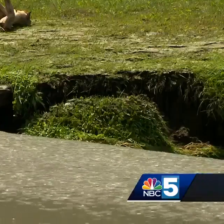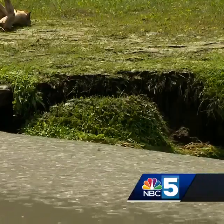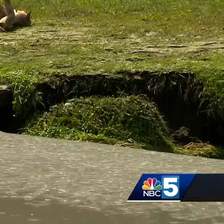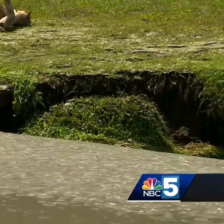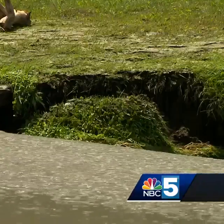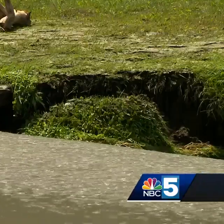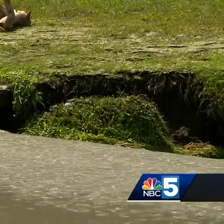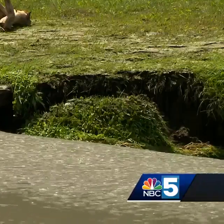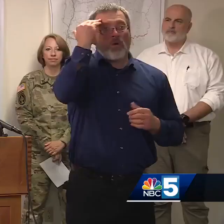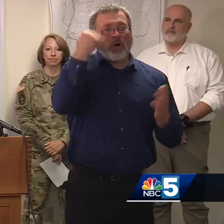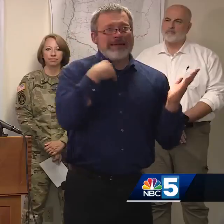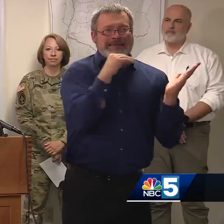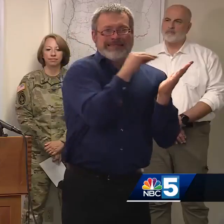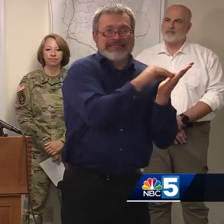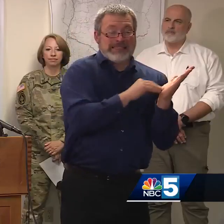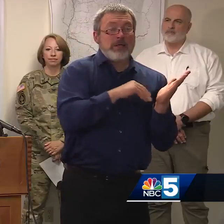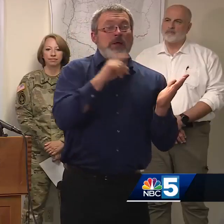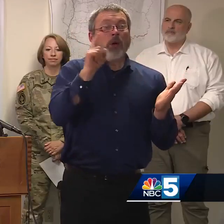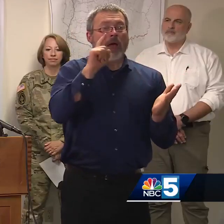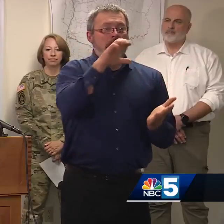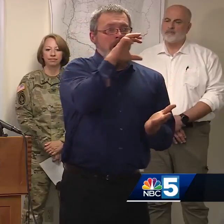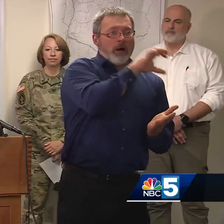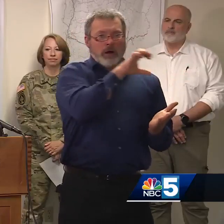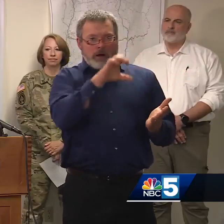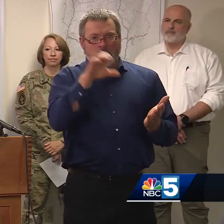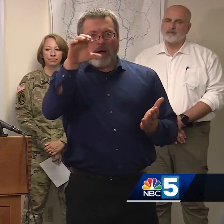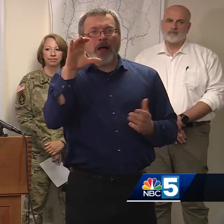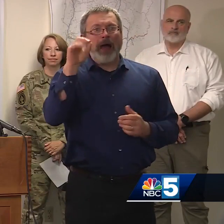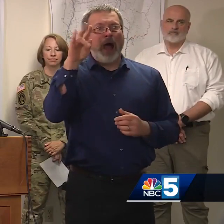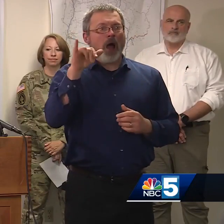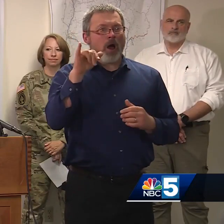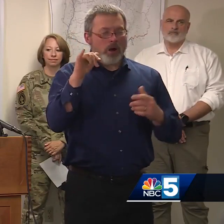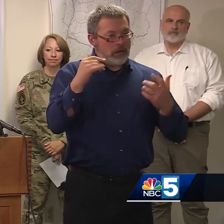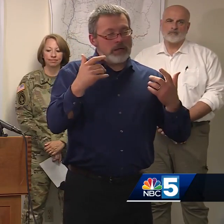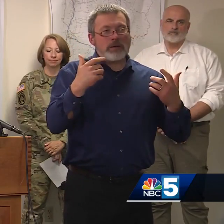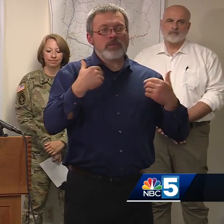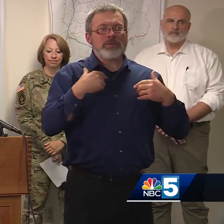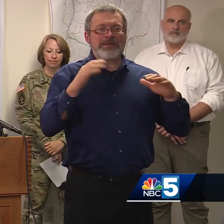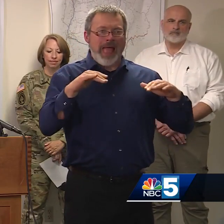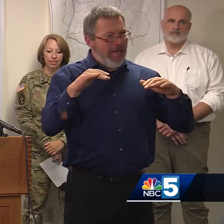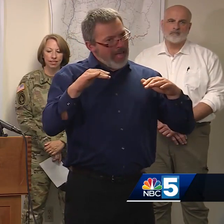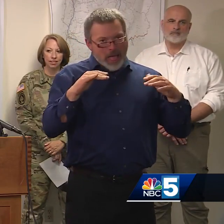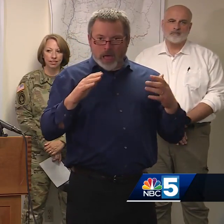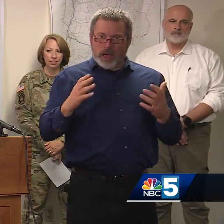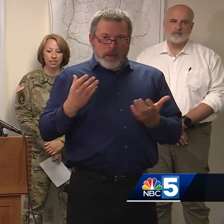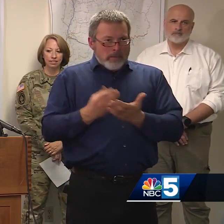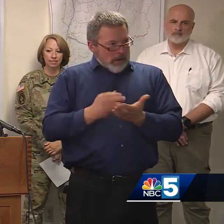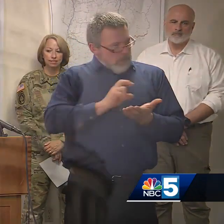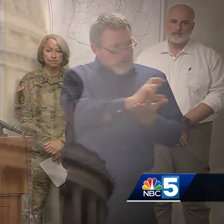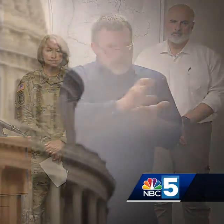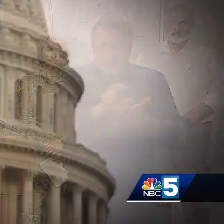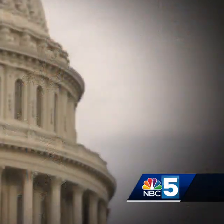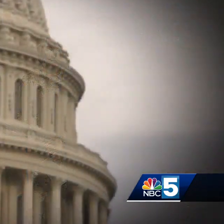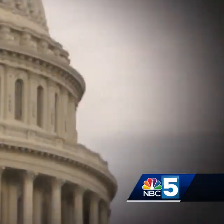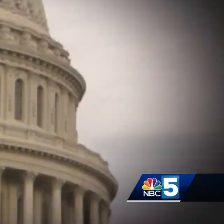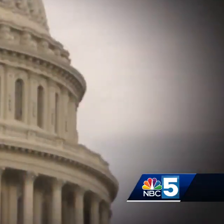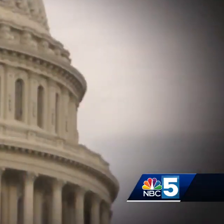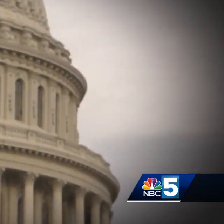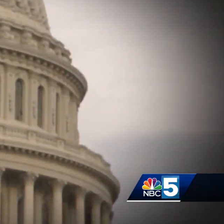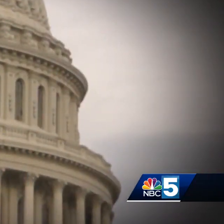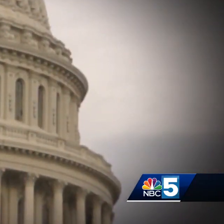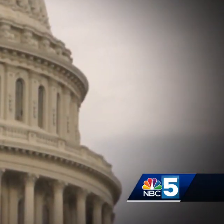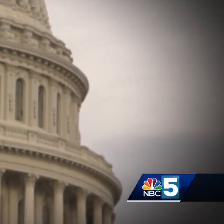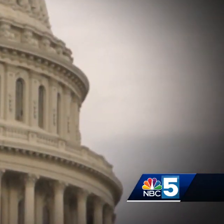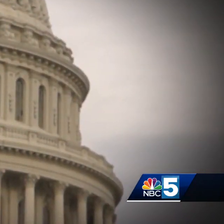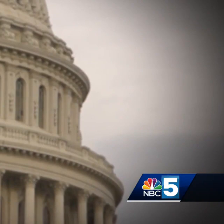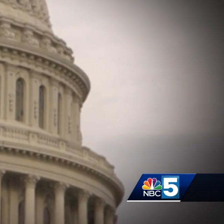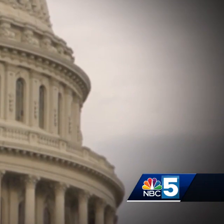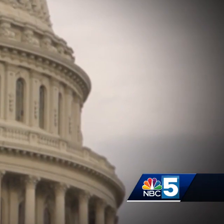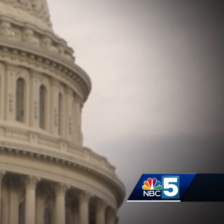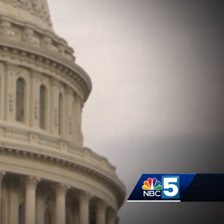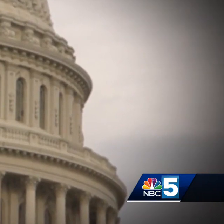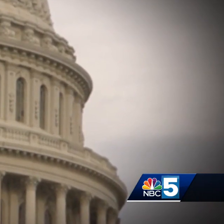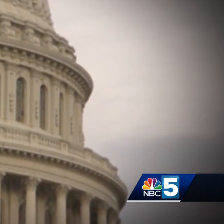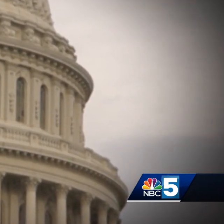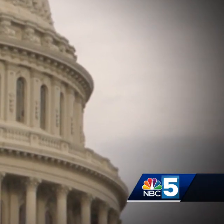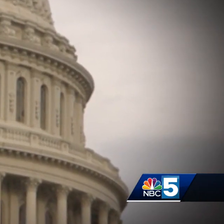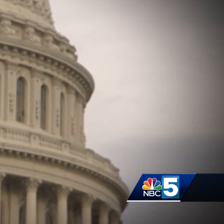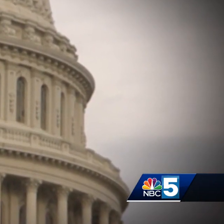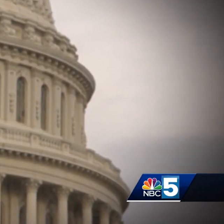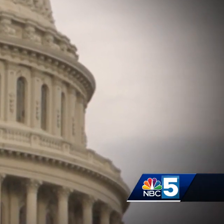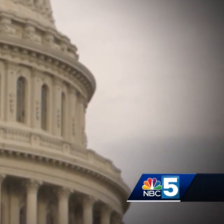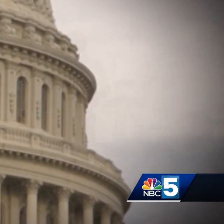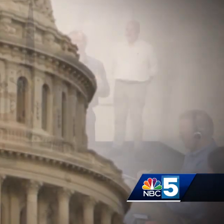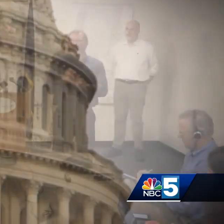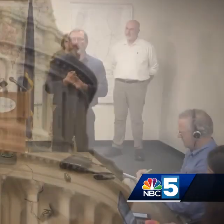IF, ESPECIALLY THOSE WHO LIVE IN COUNTIES THAT HAVE NOT YET MET THE THRESHOLD FOR FEMA ASSISTANCE, I KNOW THEY NEED IT, SO PLEASE HELP YOUR NEIGHBORS AND REPORT YOUR DAMAGE.